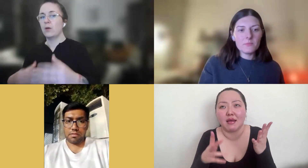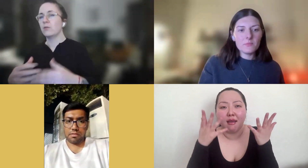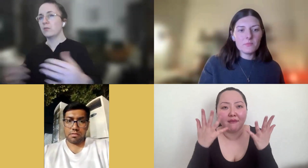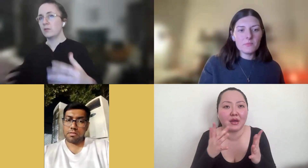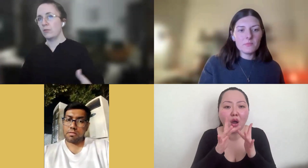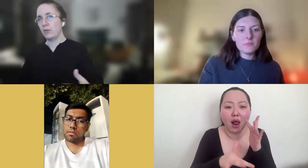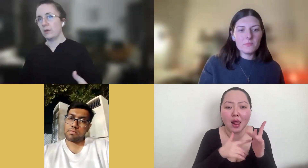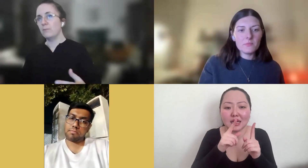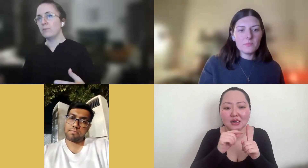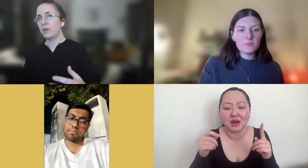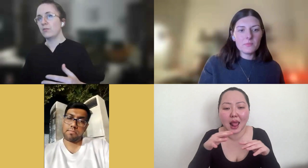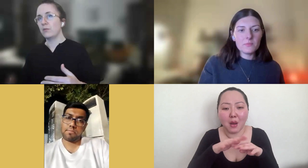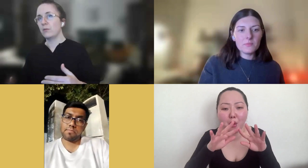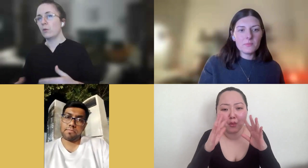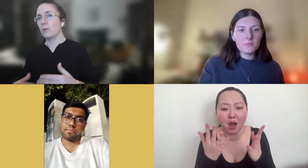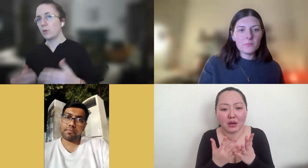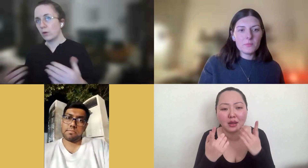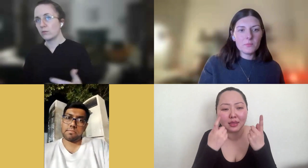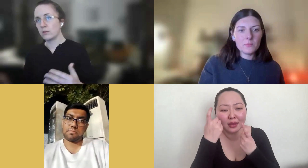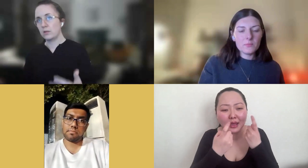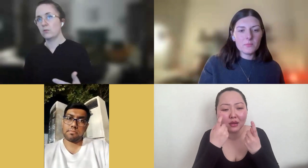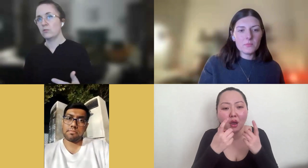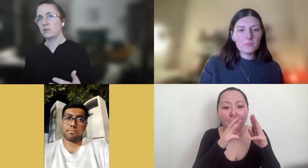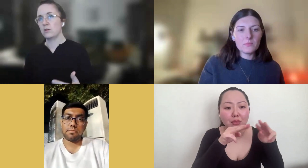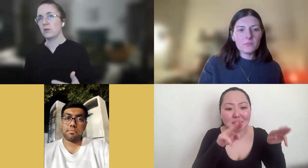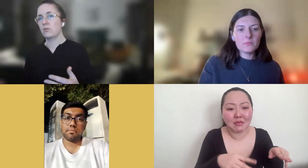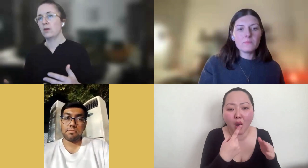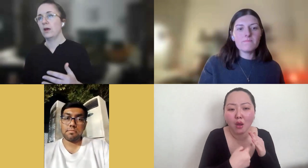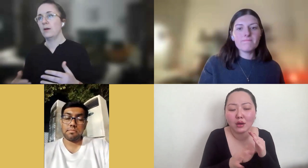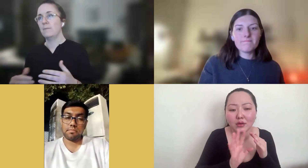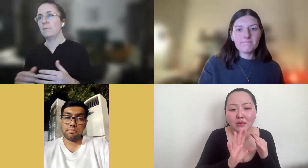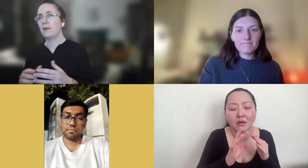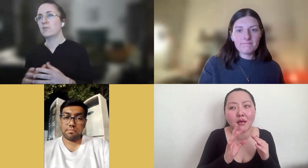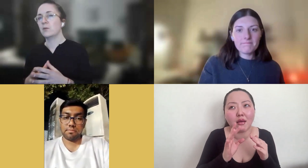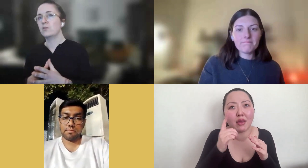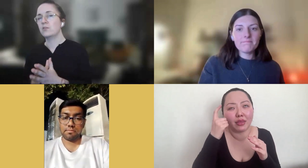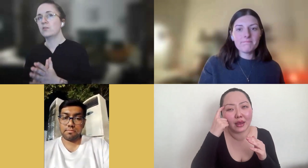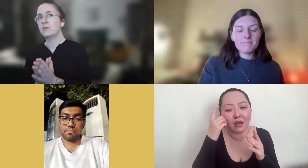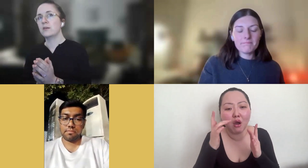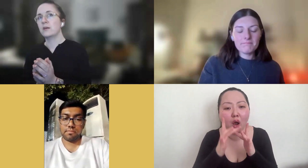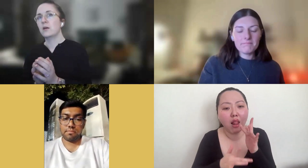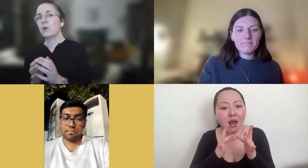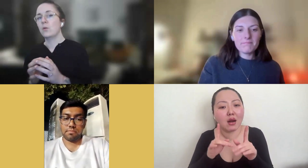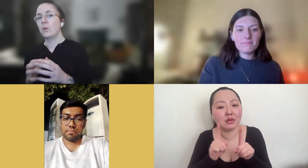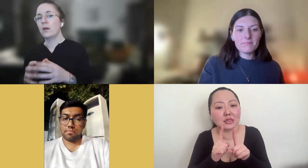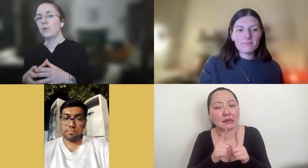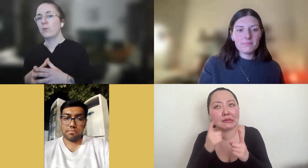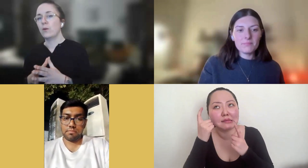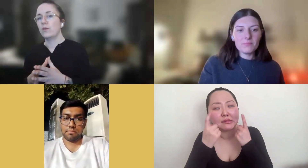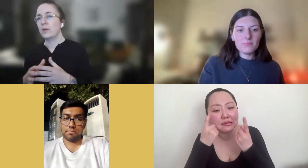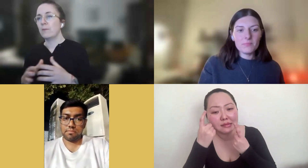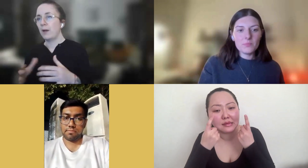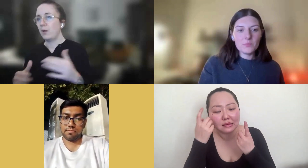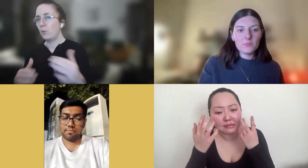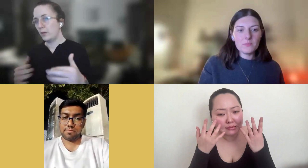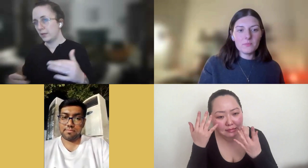beyond the museum, is one I'm constantly conscious of. So, it is just - we are thinking about how we